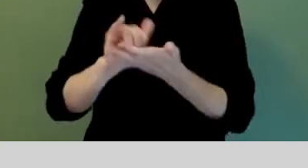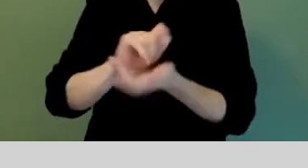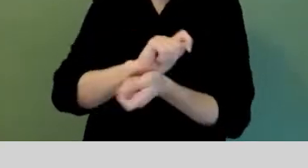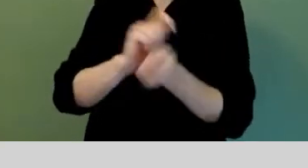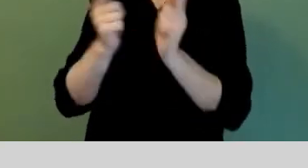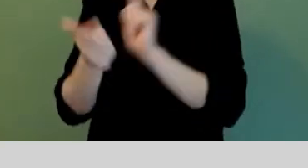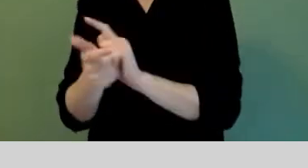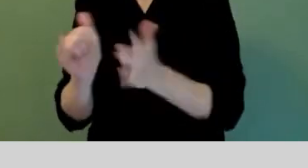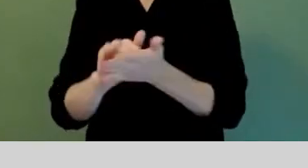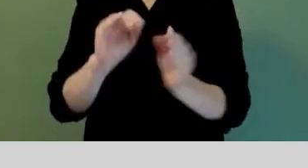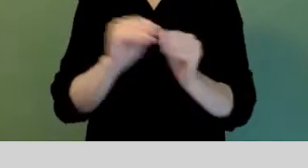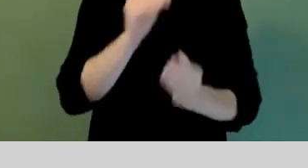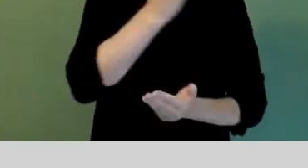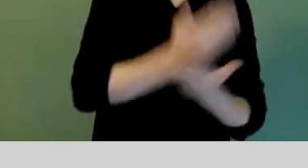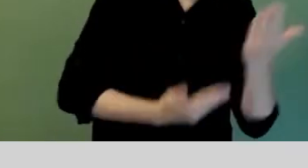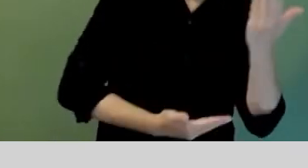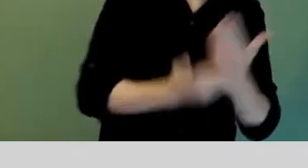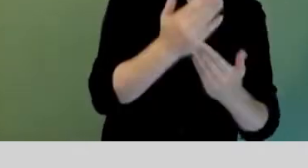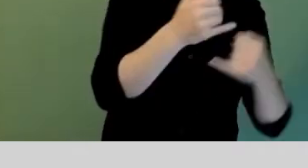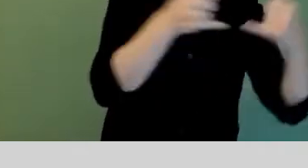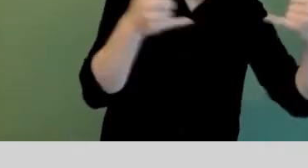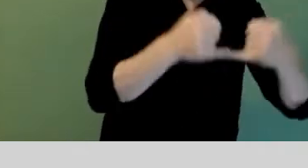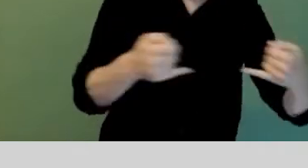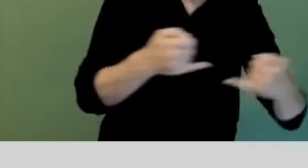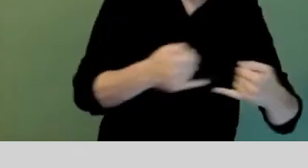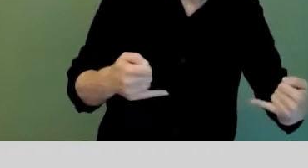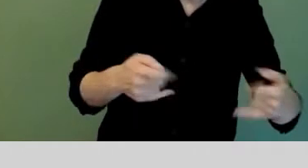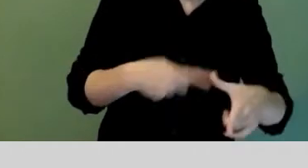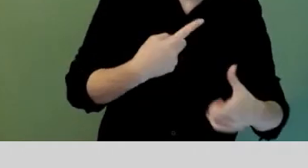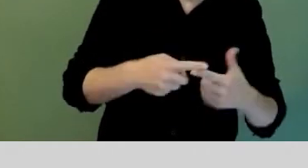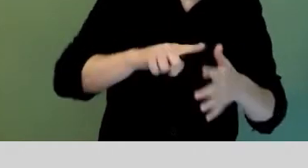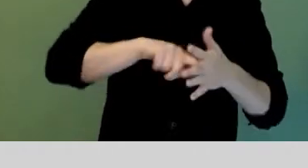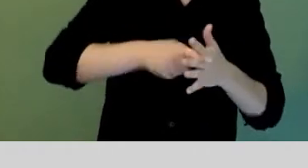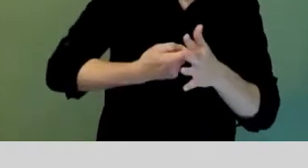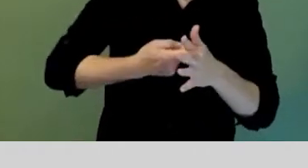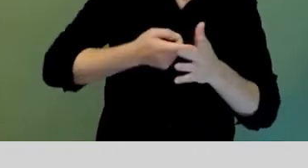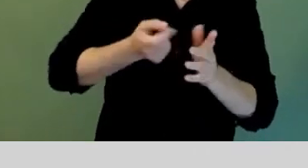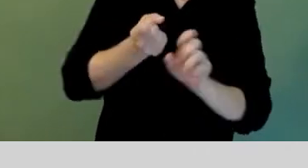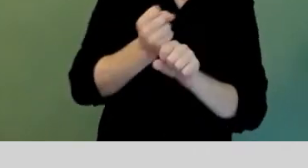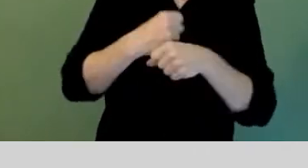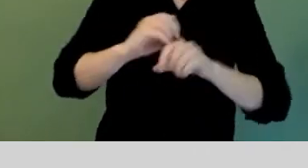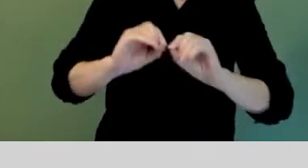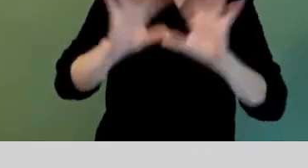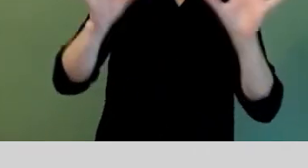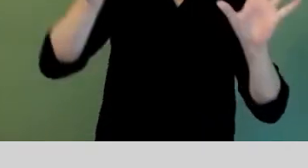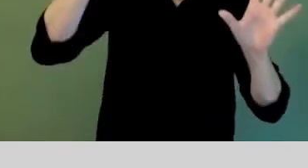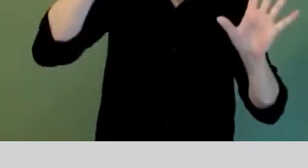it almost makes sense. And what that means is that a decorator is an expression that is a function